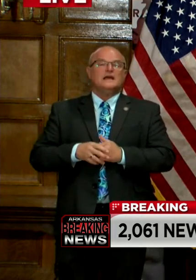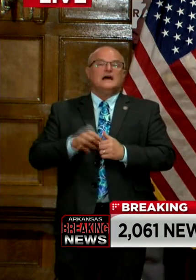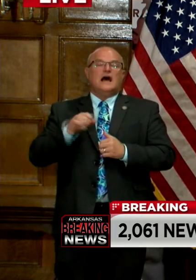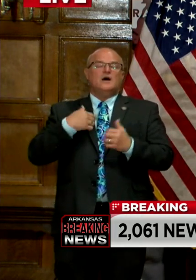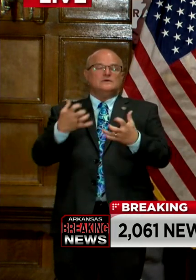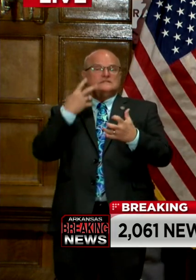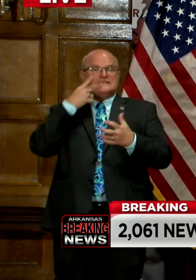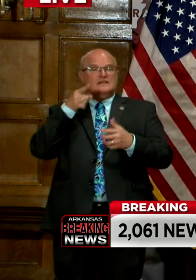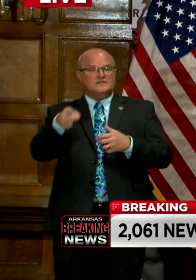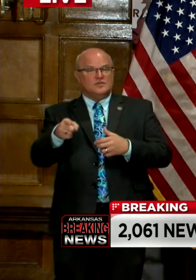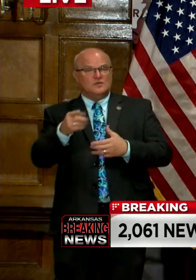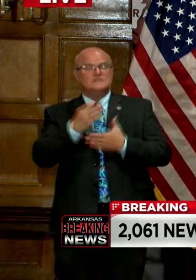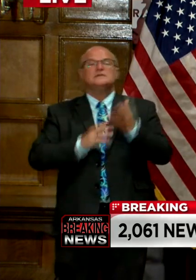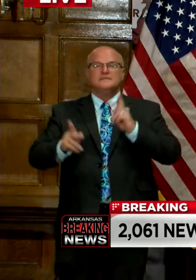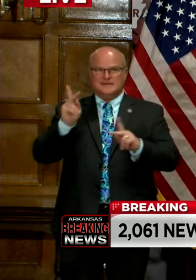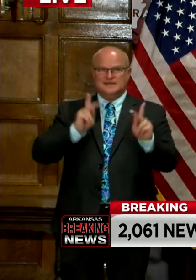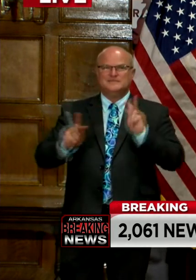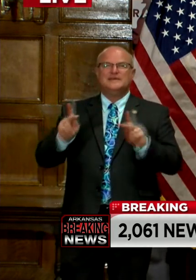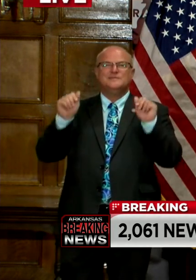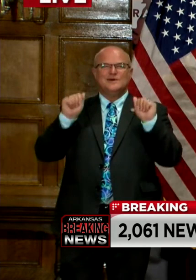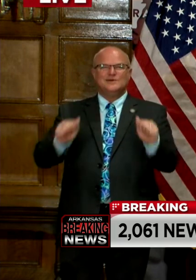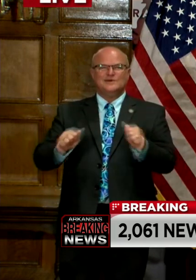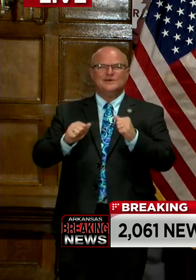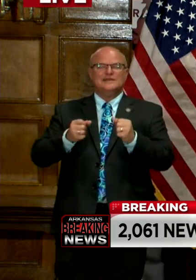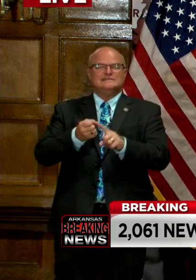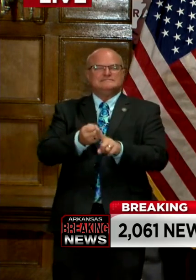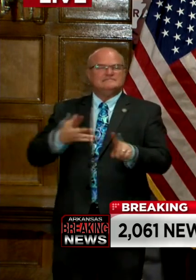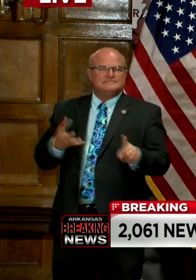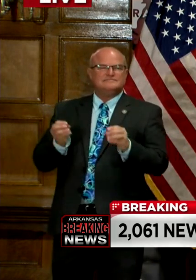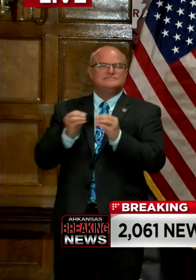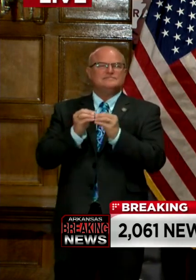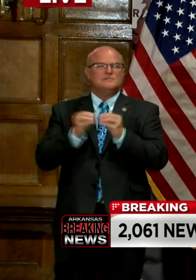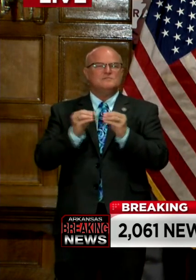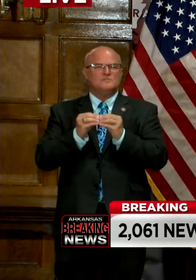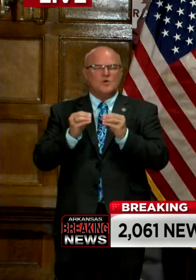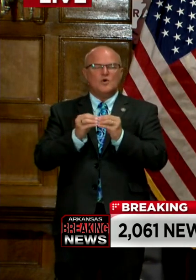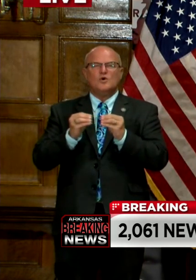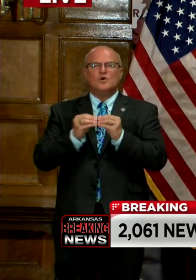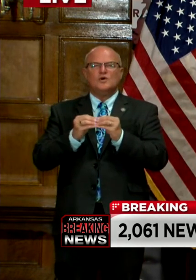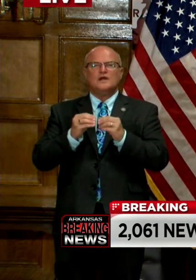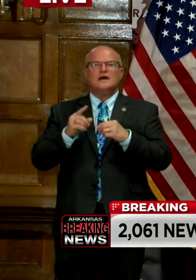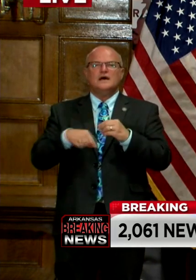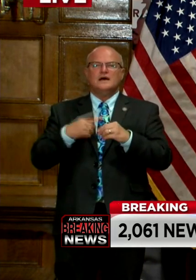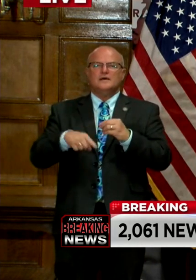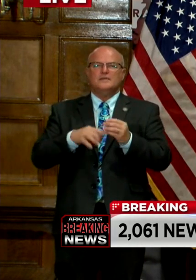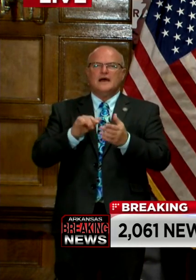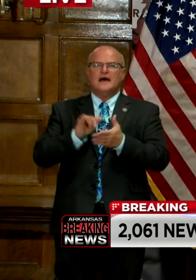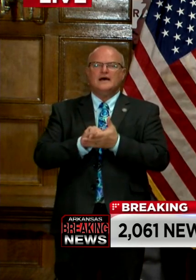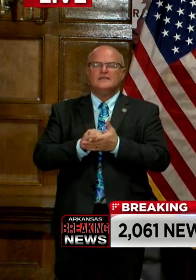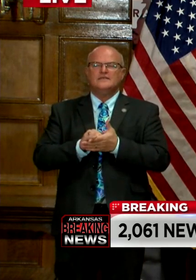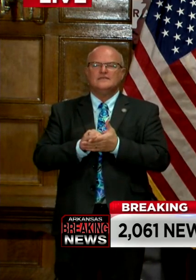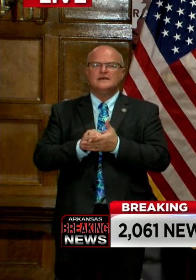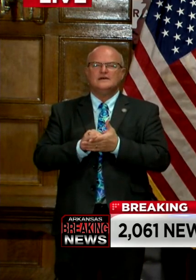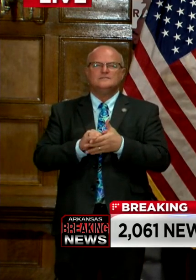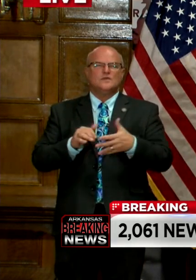CLOSING TIME FOR BARS AND RESTAURANTS AND CLUBS. FIRST OF ALL, I JUST WANTED TO